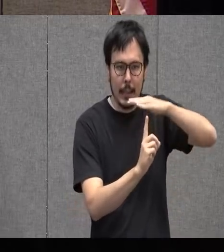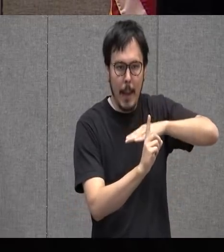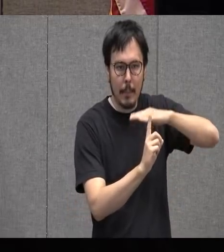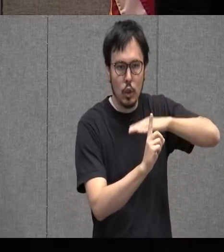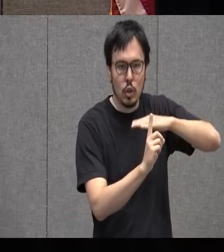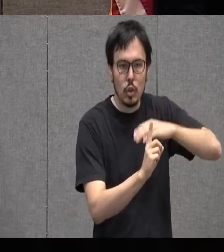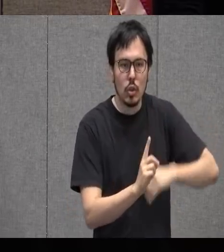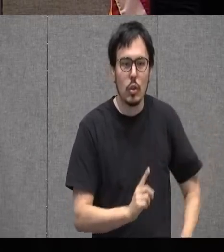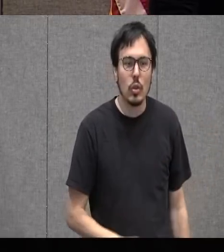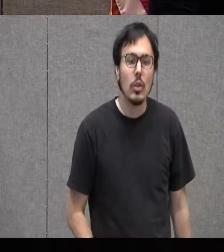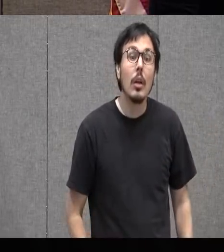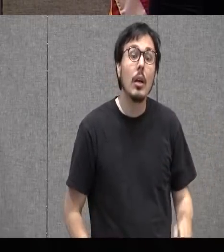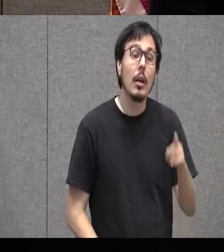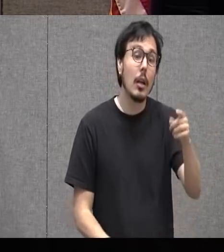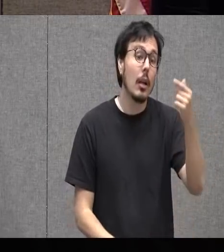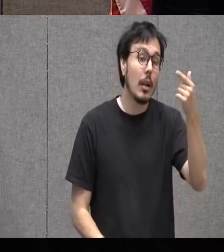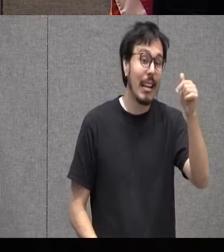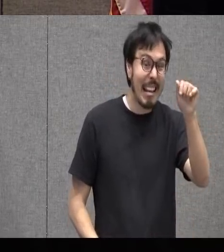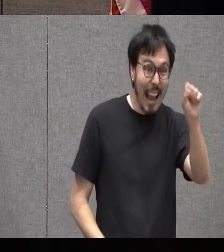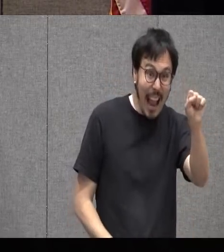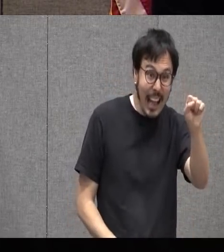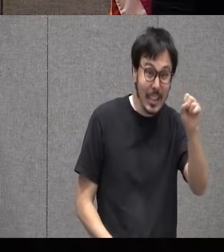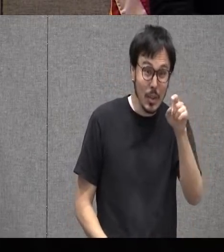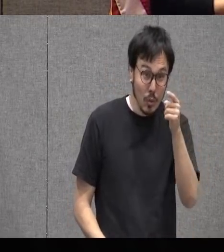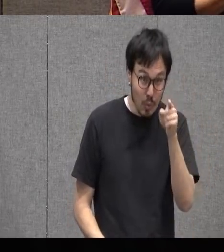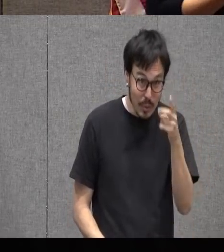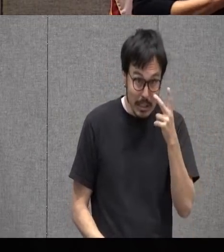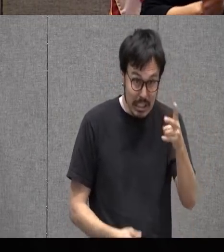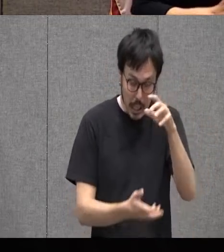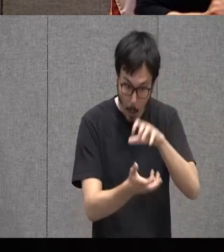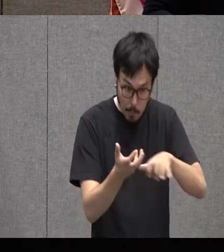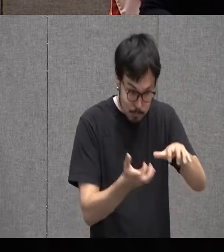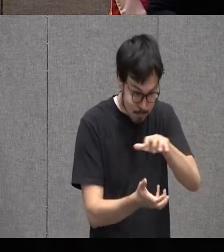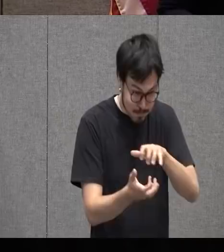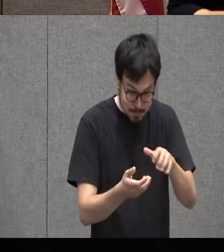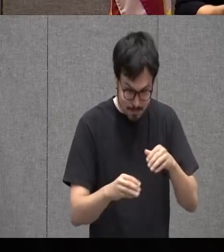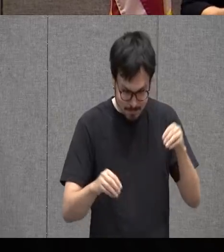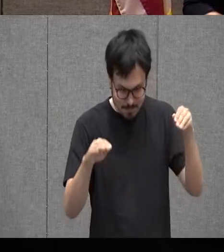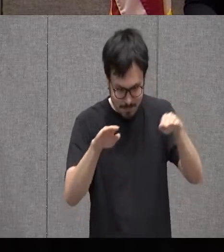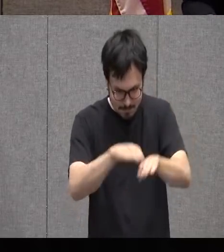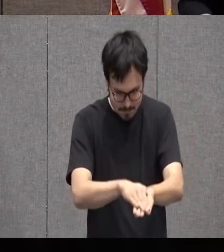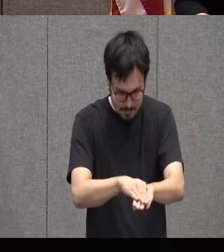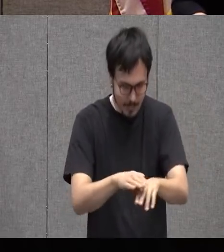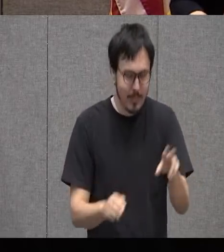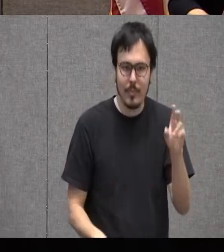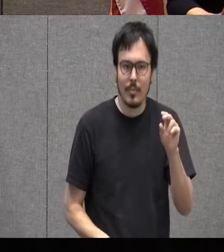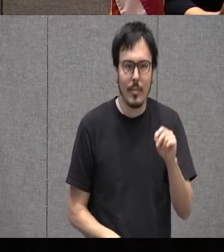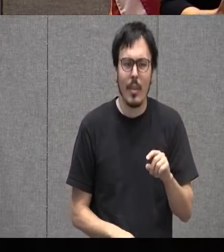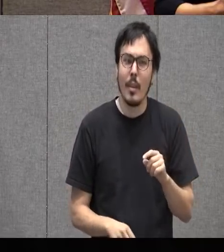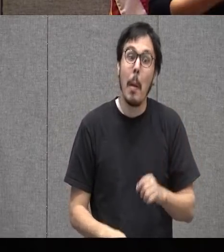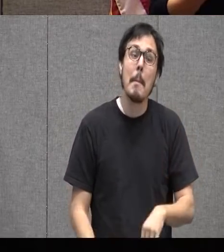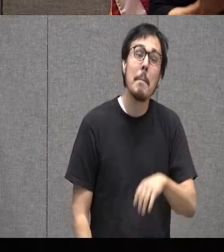when we're making a cold sandwich. And we can pull apart the different things. It might be a little messy with a peanut butter and jelly sandwich,